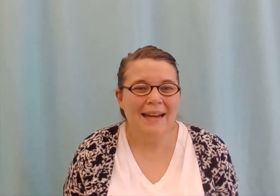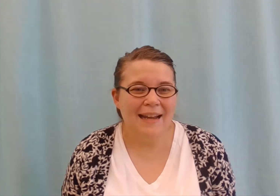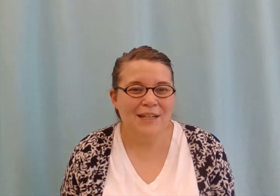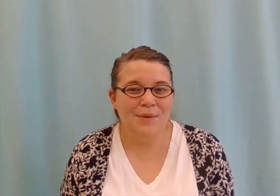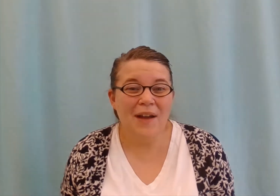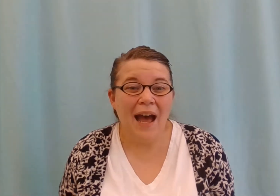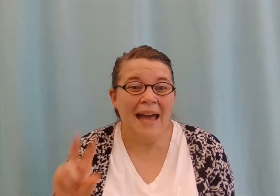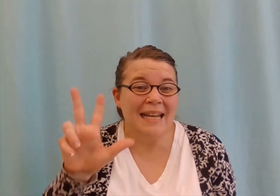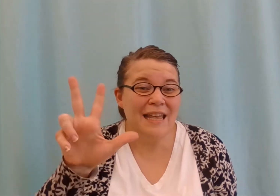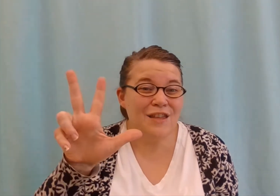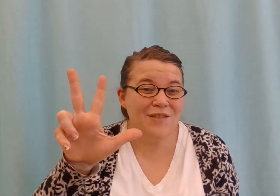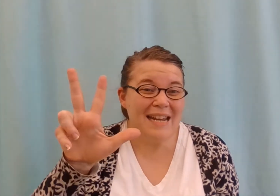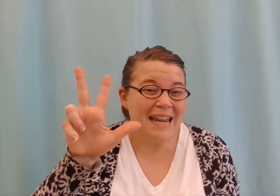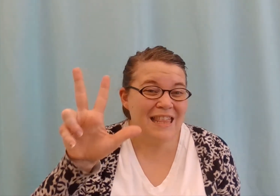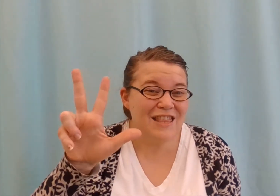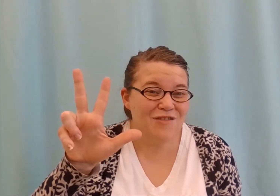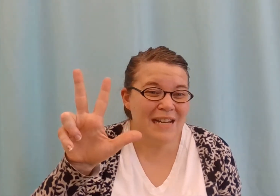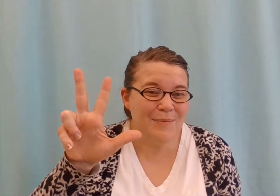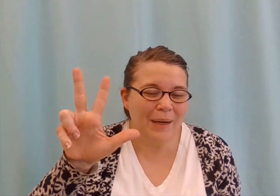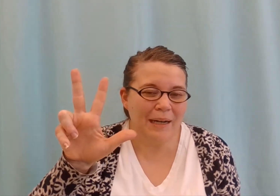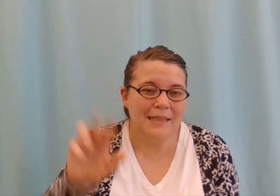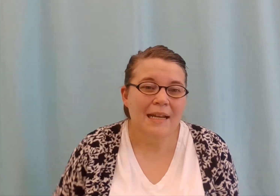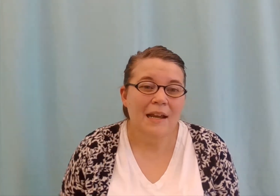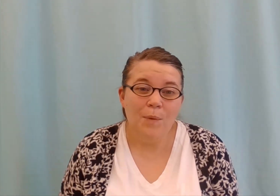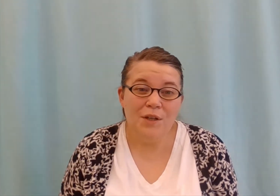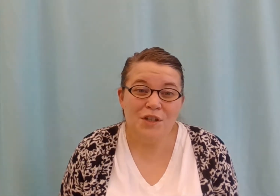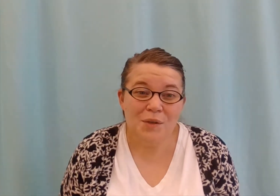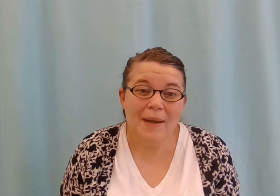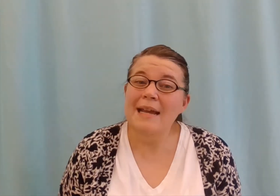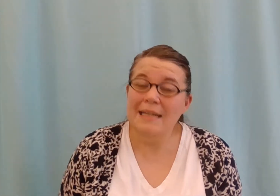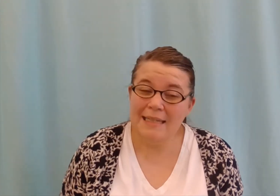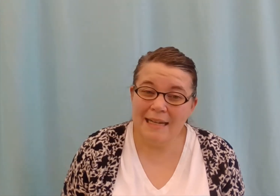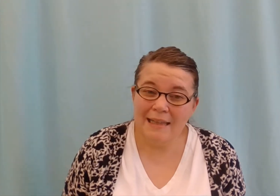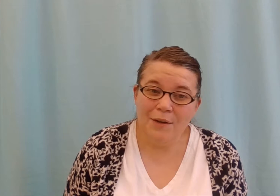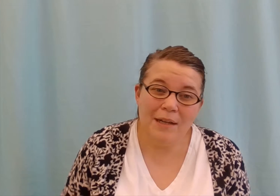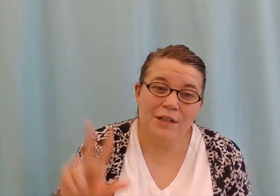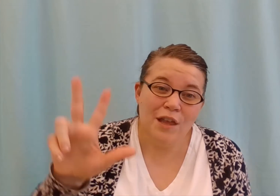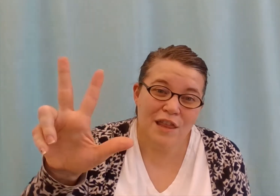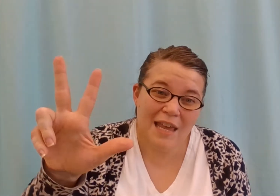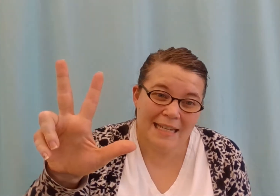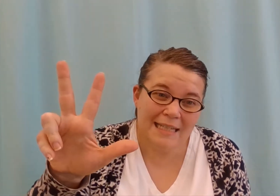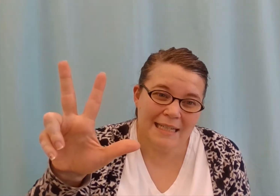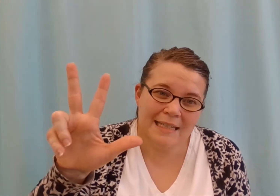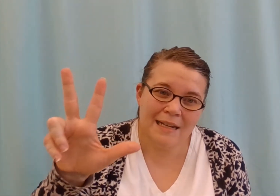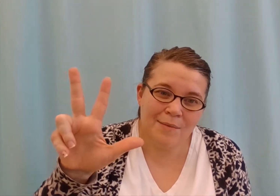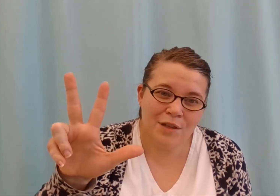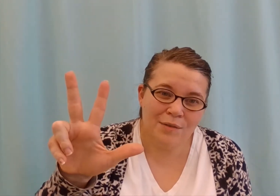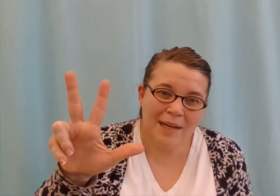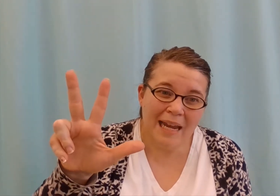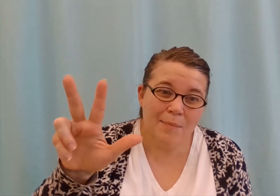Next we've got three--three birds. When you're doing sign language, this is the number three.